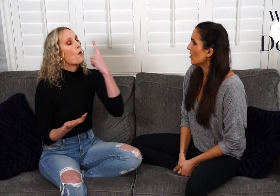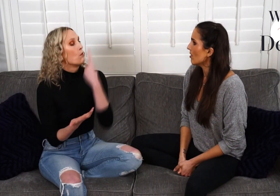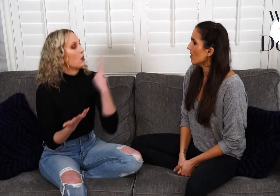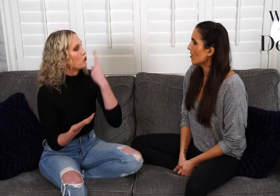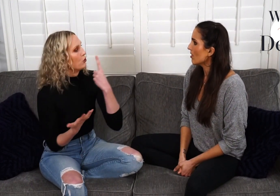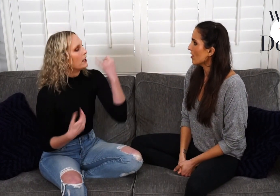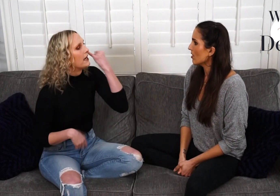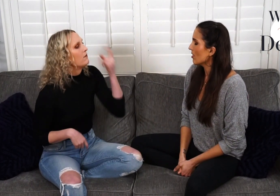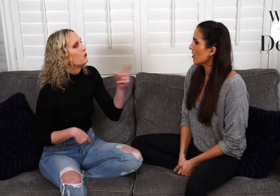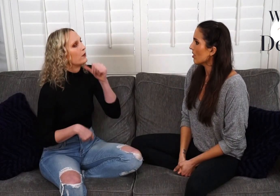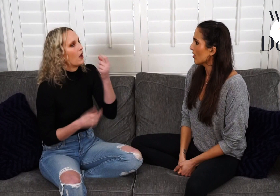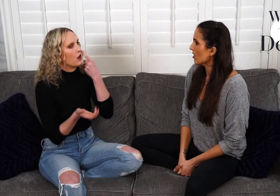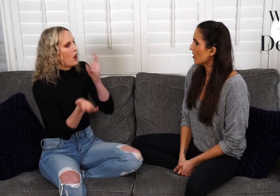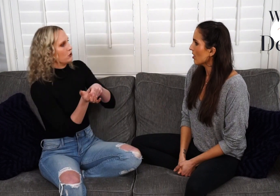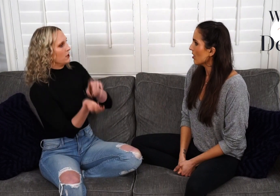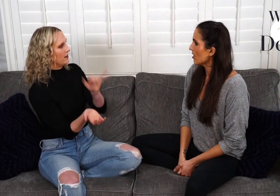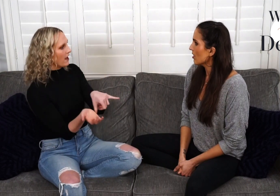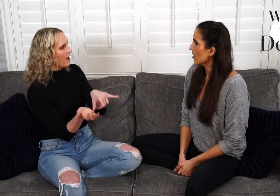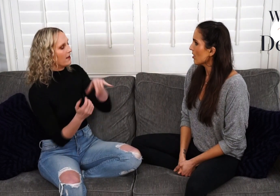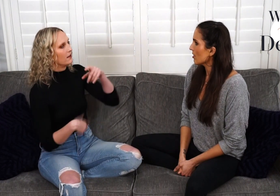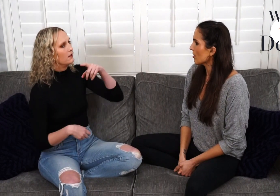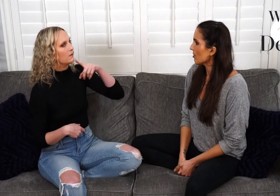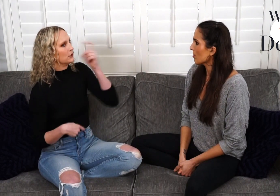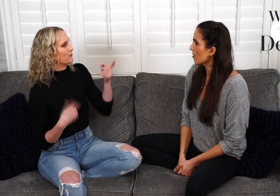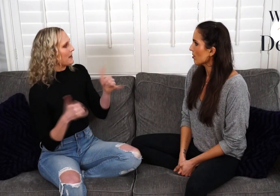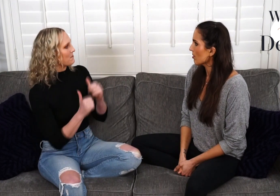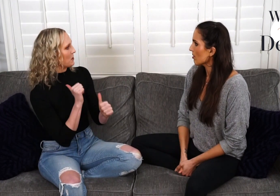I wonder if maybe you didn't recognize it because